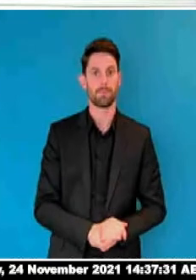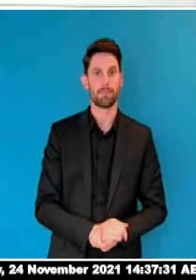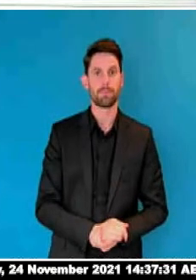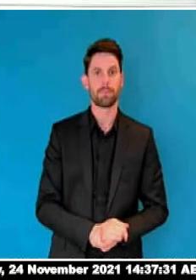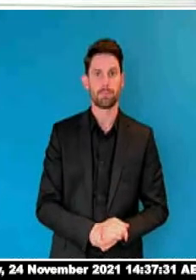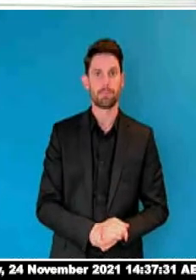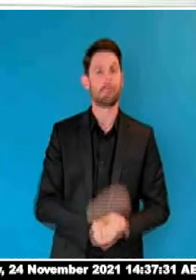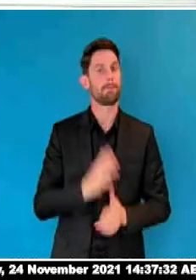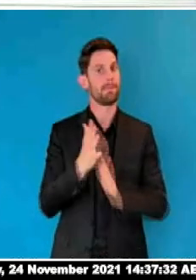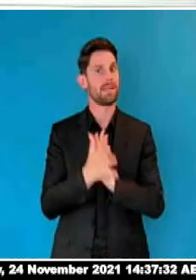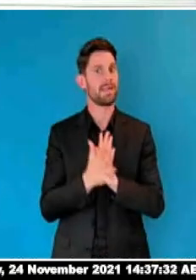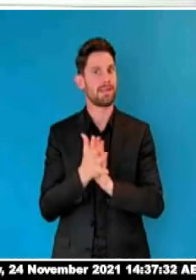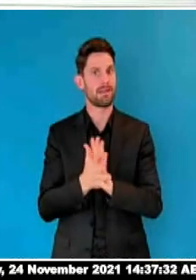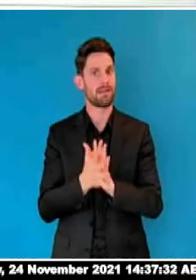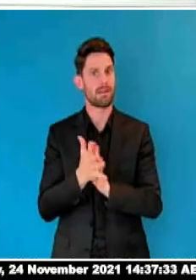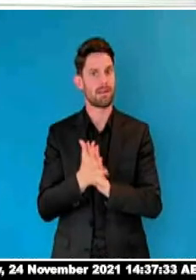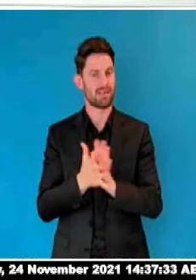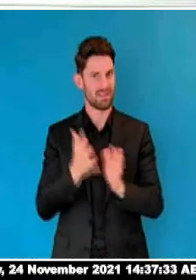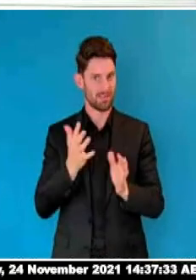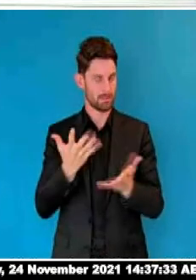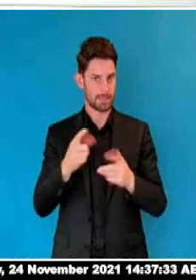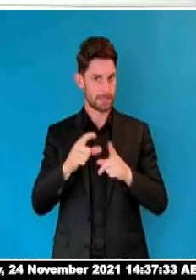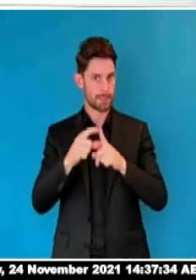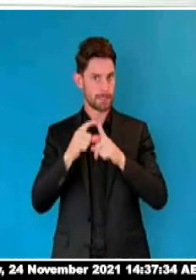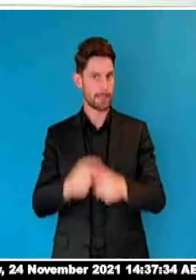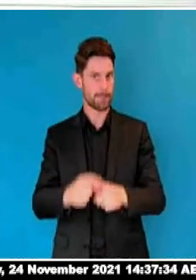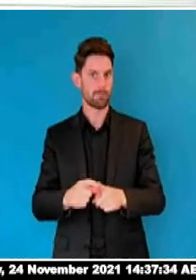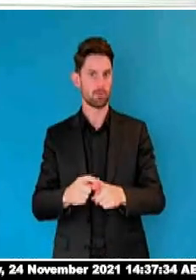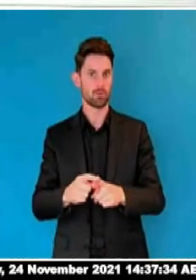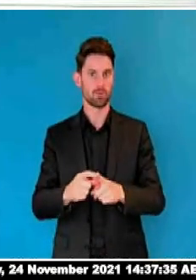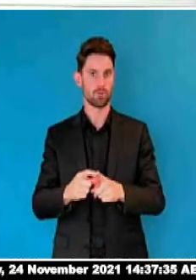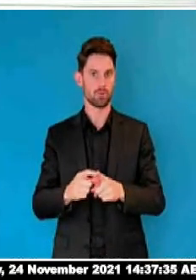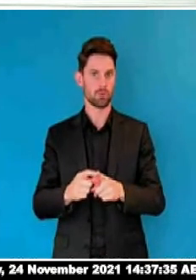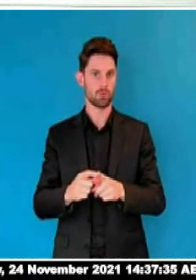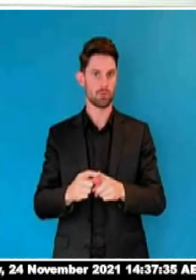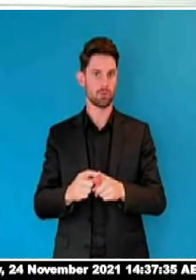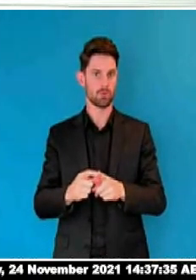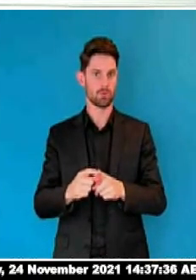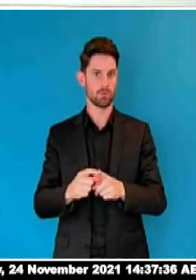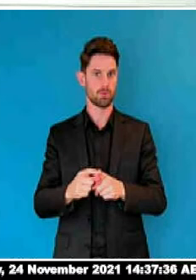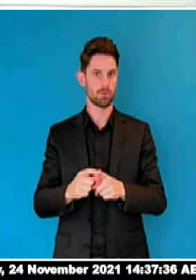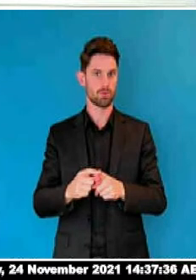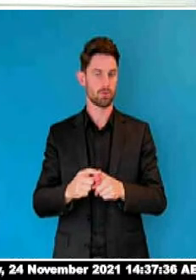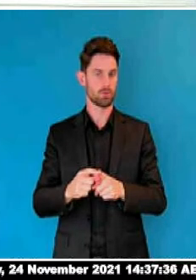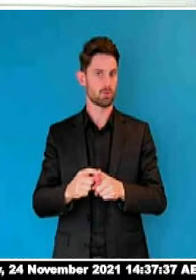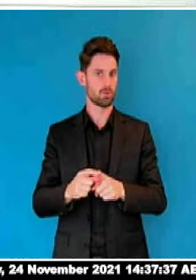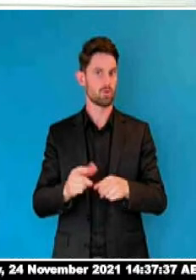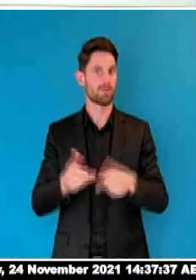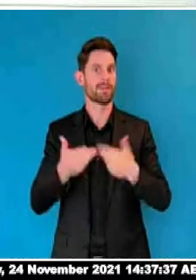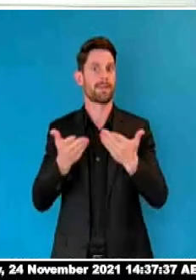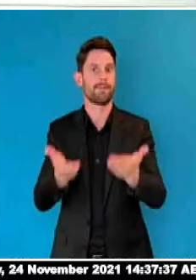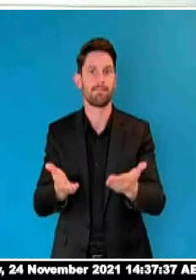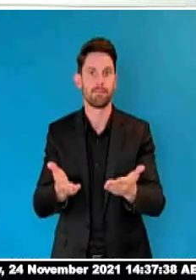It would be very difficult to provide guidance on